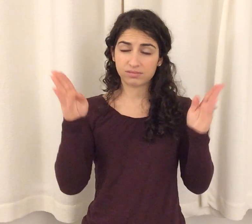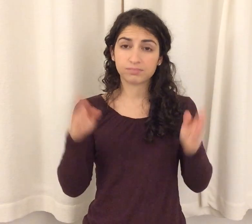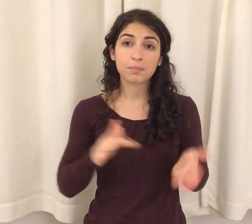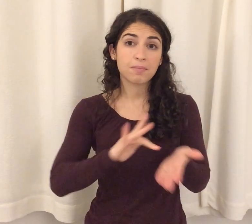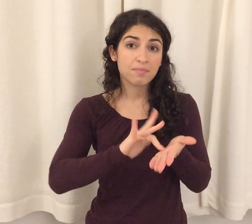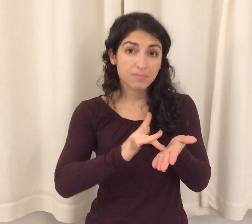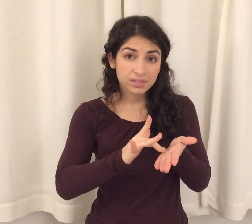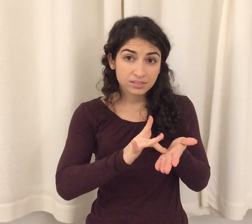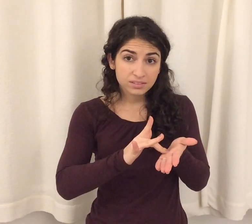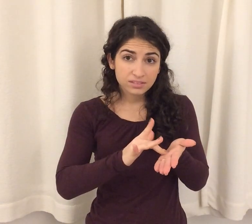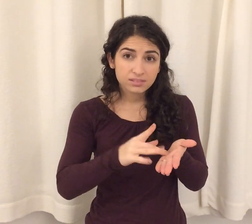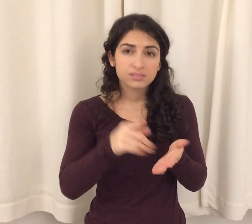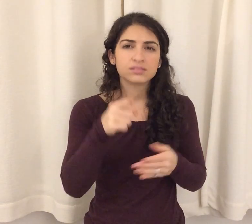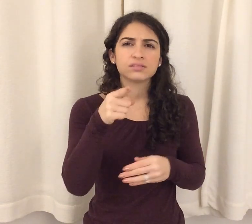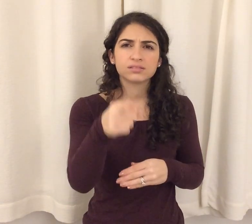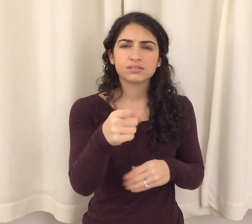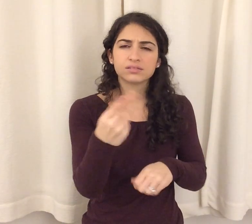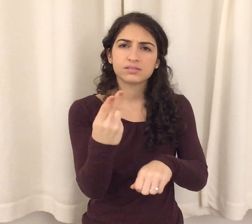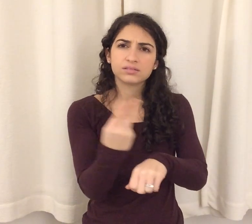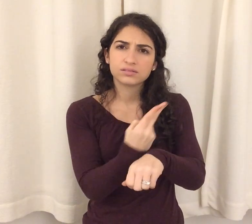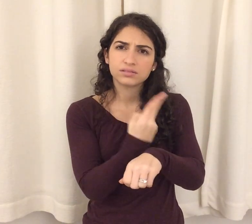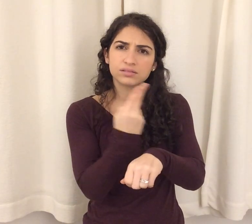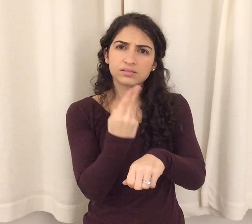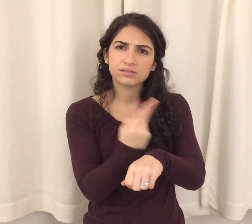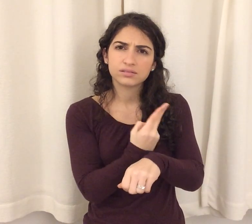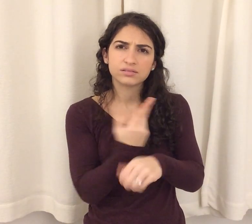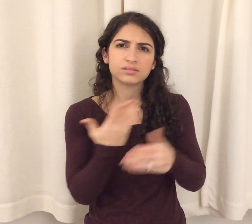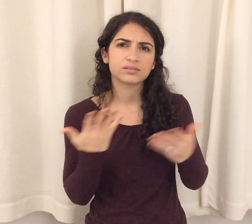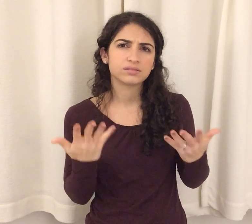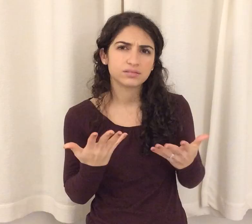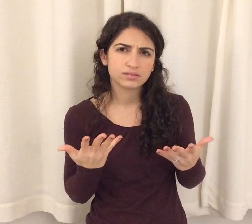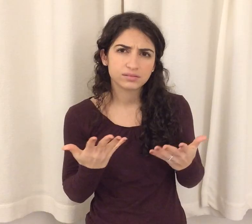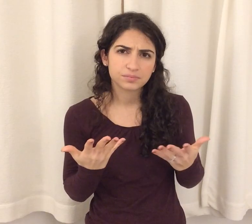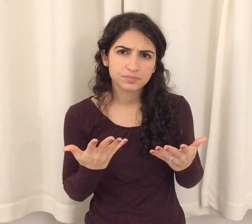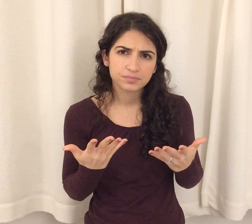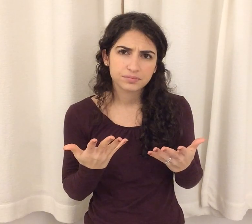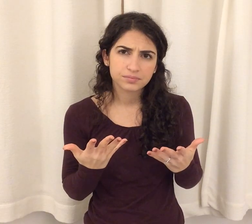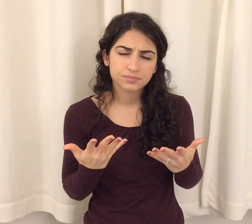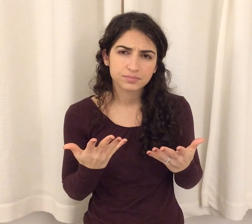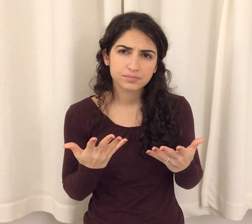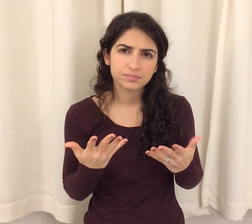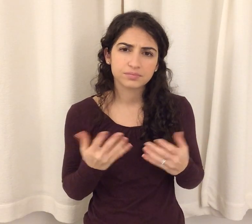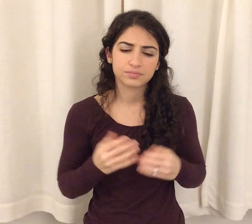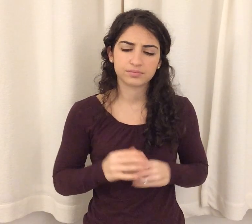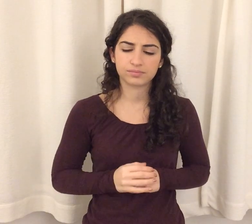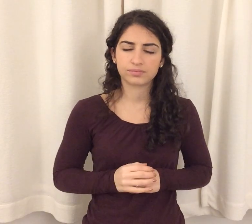Or the more general: medicine you use what?